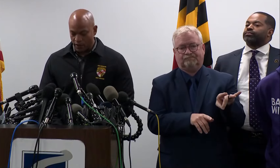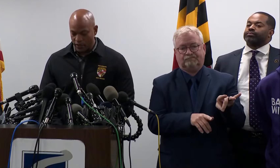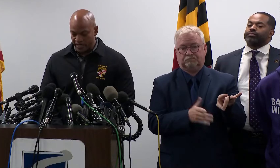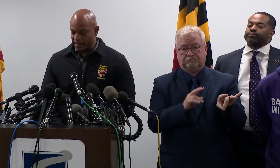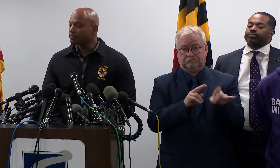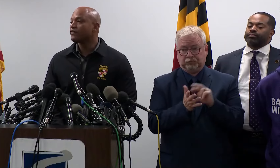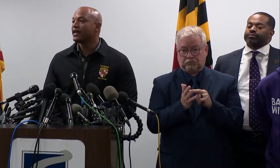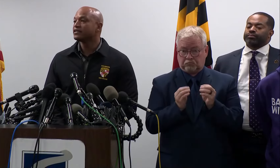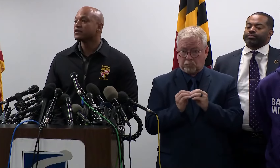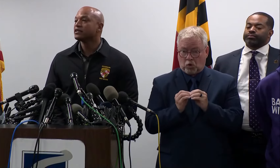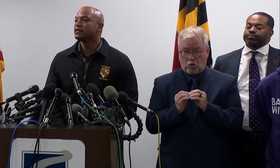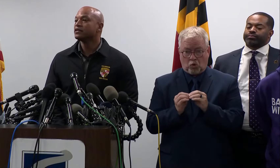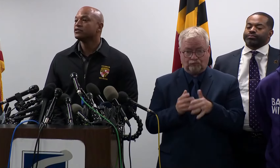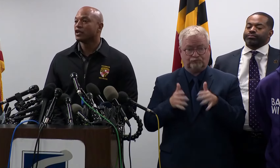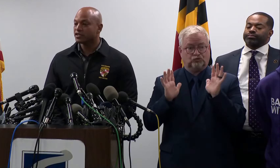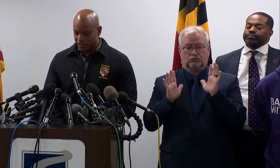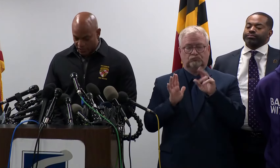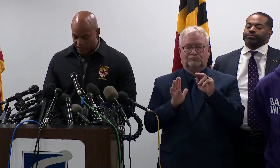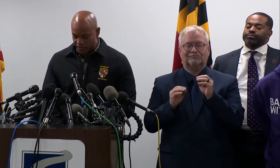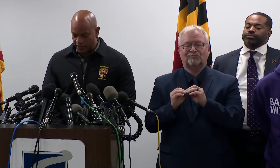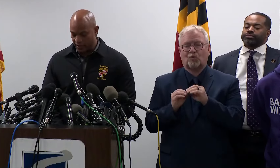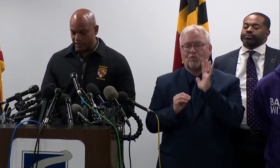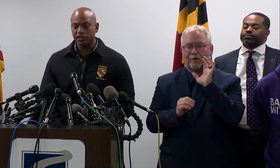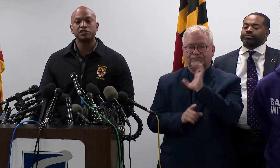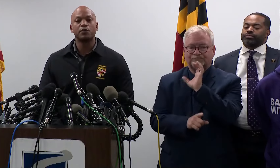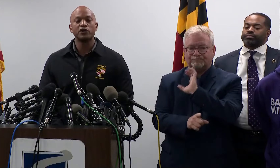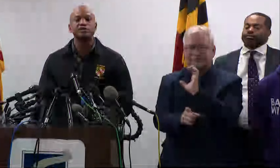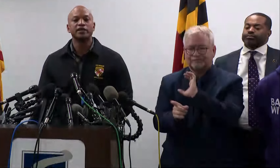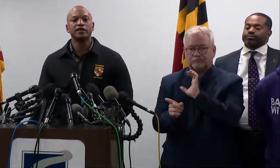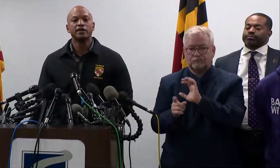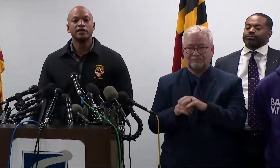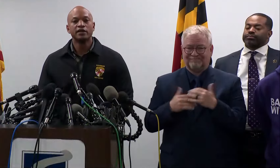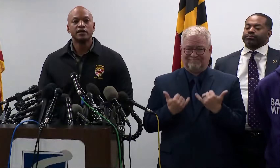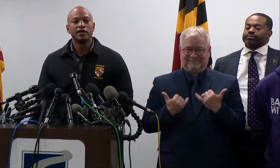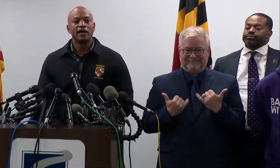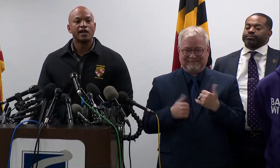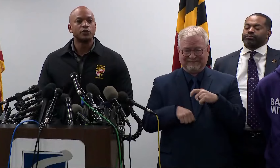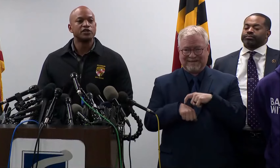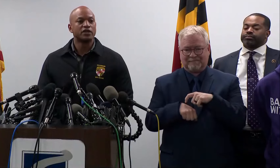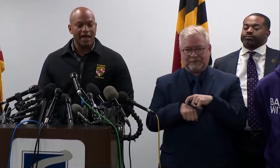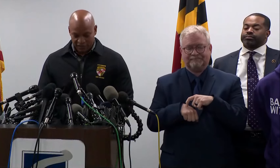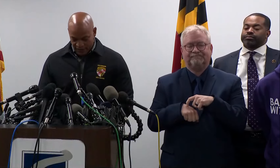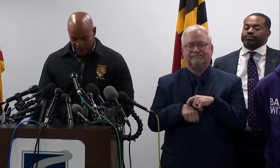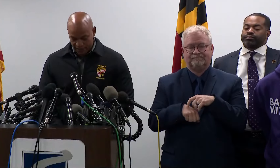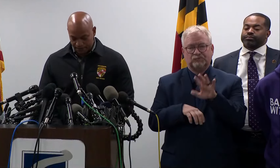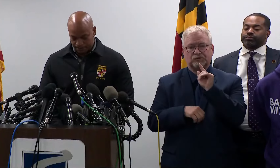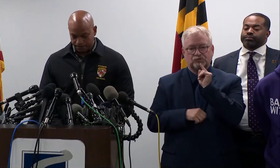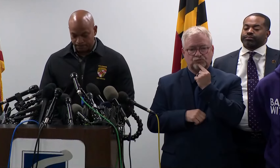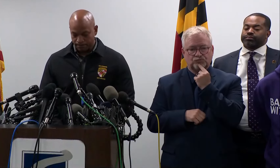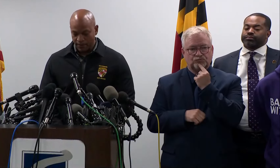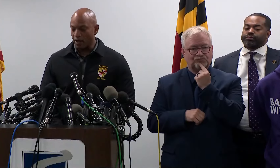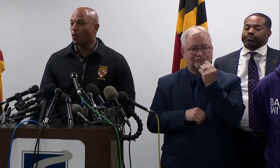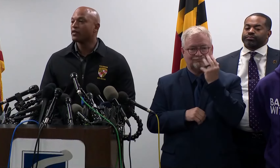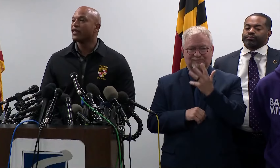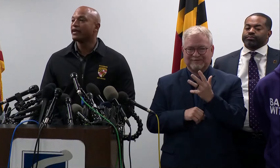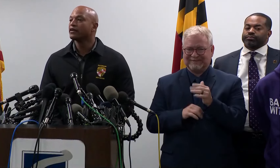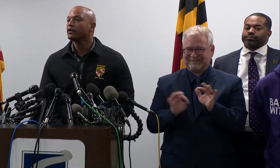and we take this phase just as seriously and just as personally as we took the last phase. And I want to thank